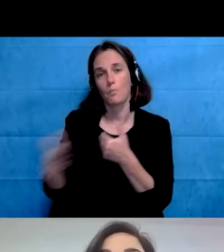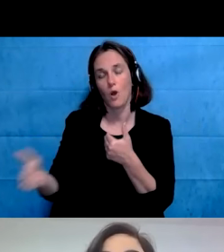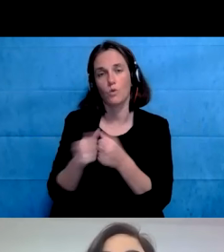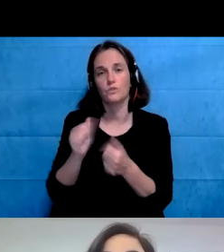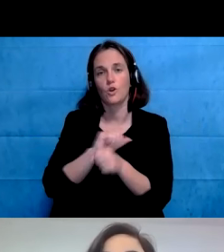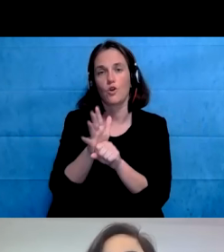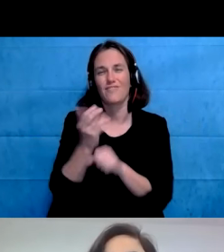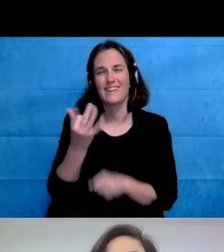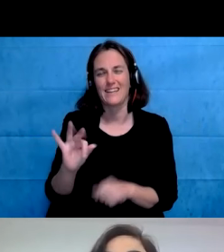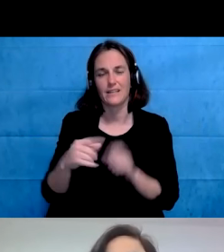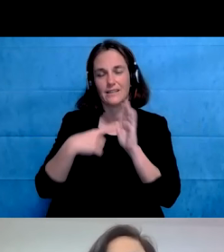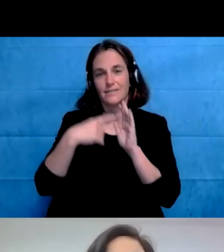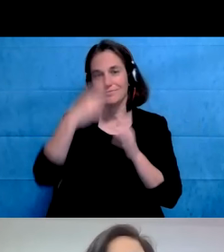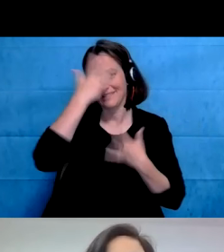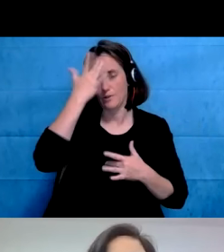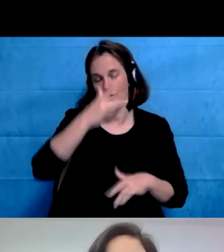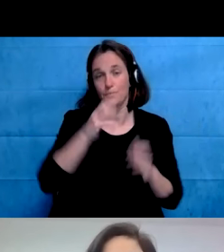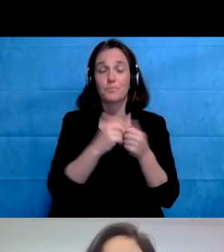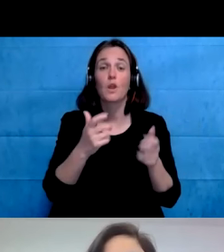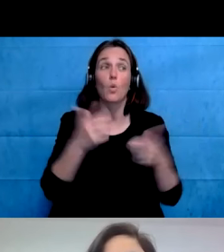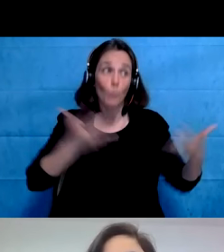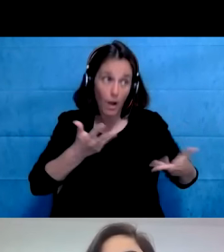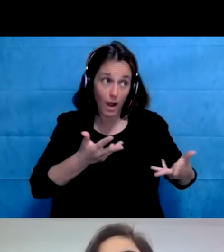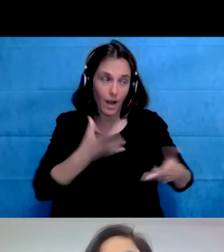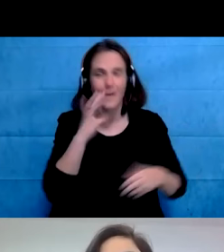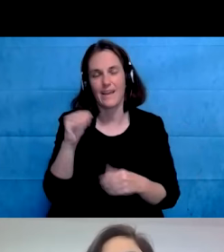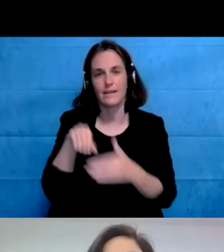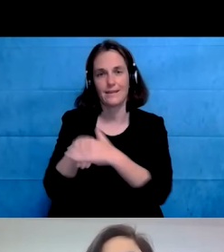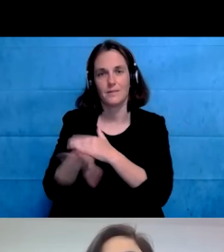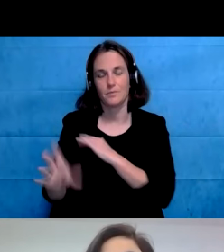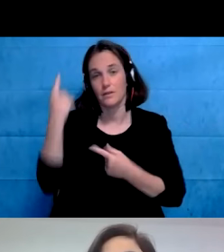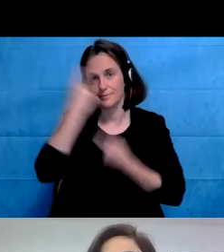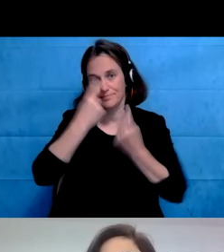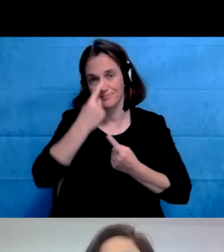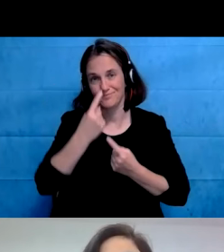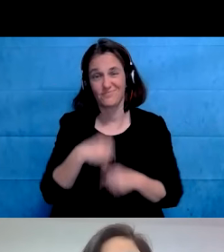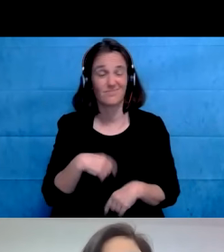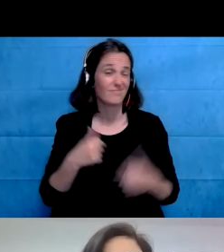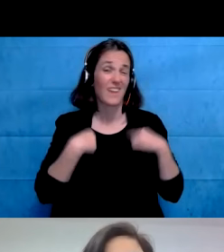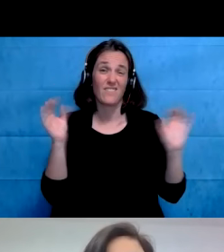what it is, and accessibility considerations. I do not have any financial disclosures to report.